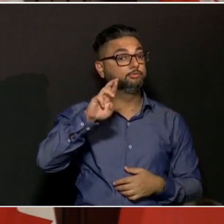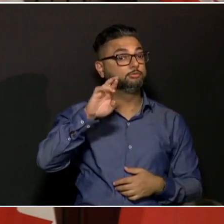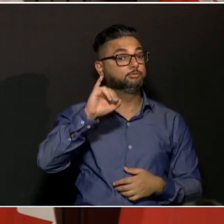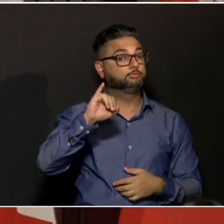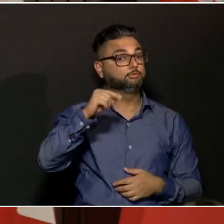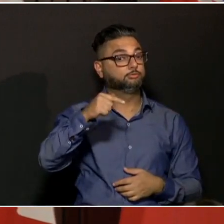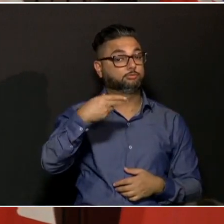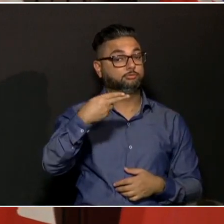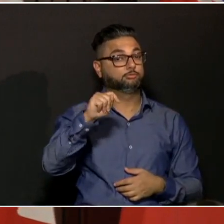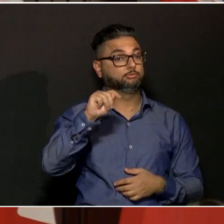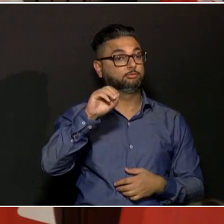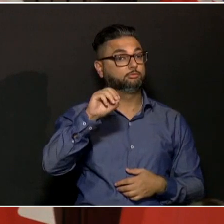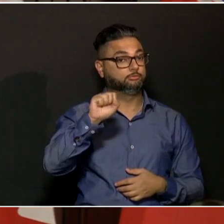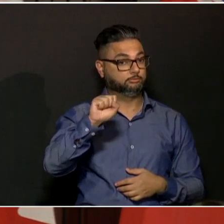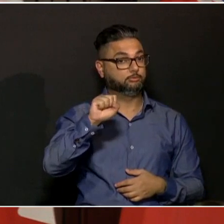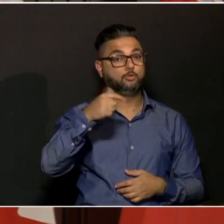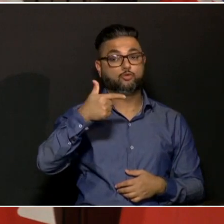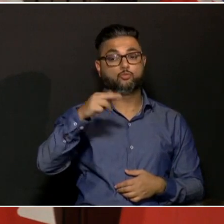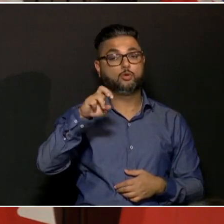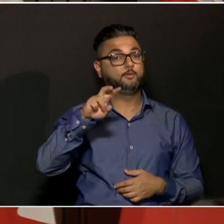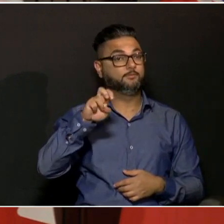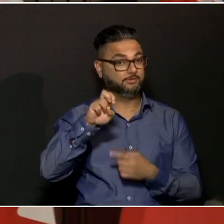Waterloo,